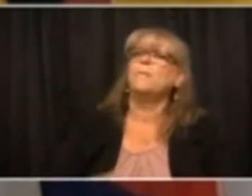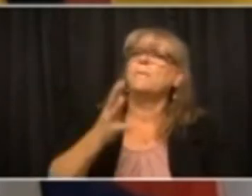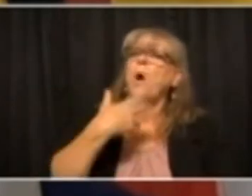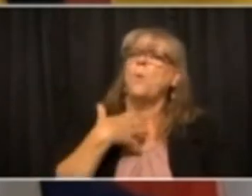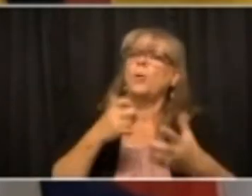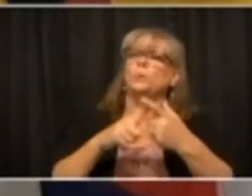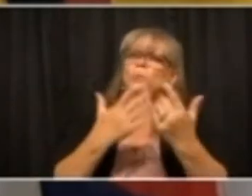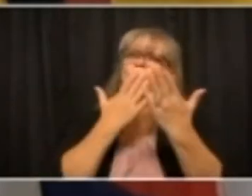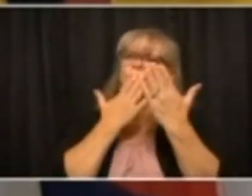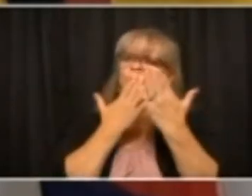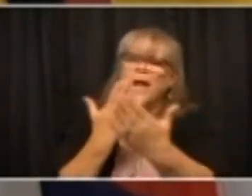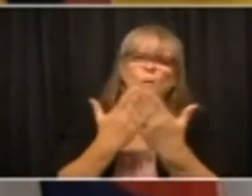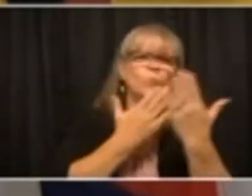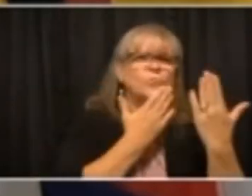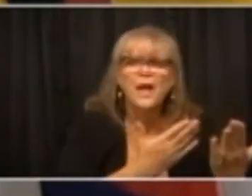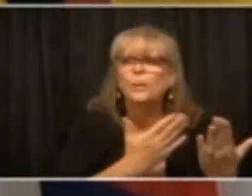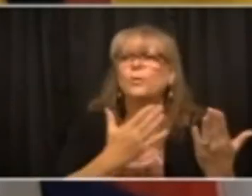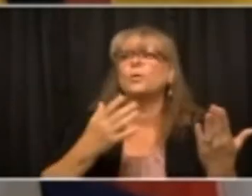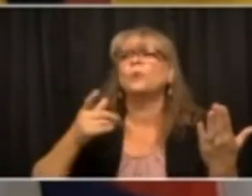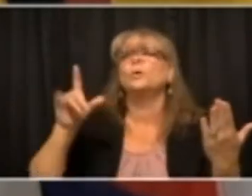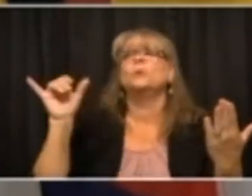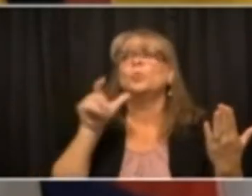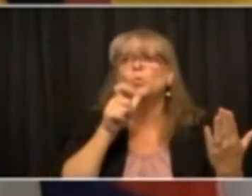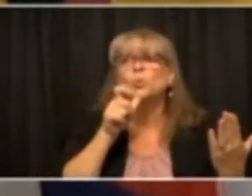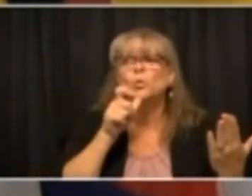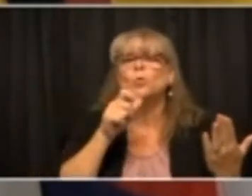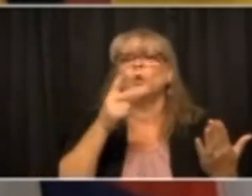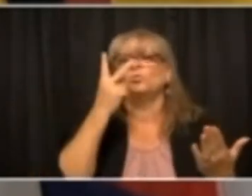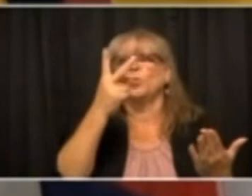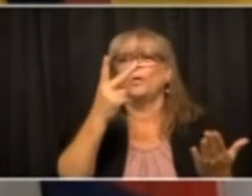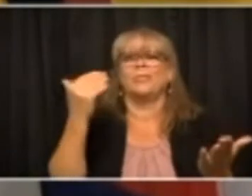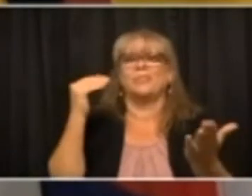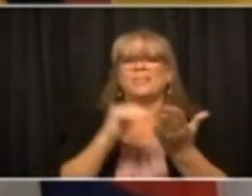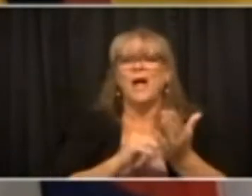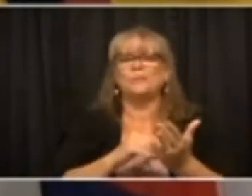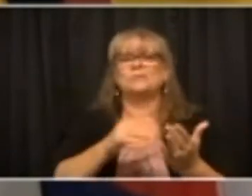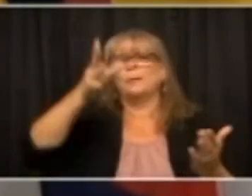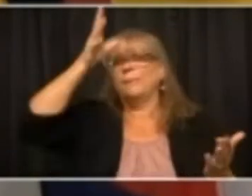approximately 2 000 men and women who like dan are battling